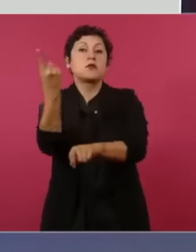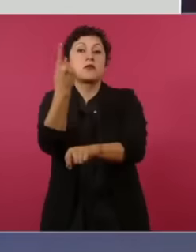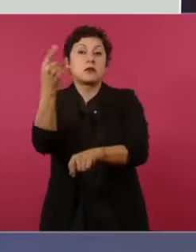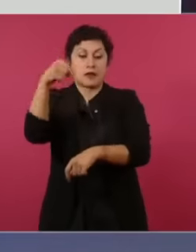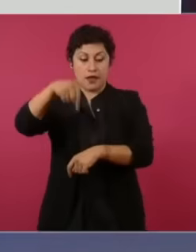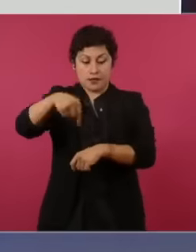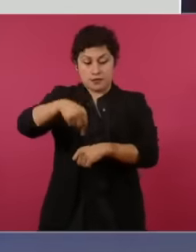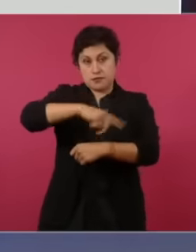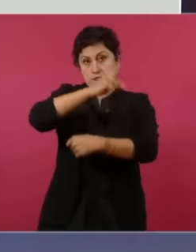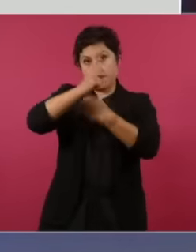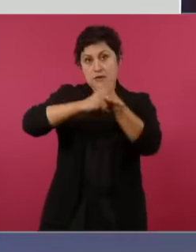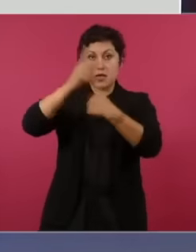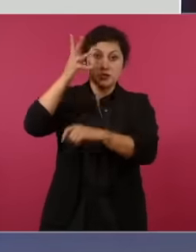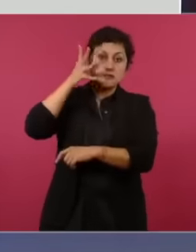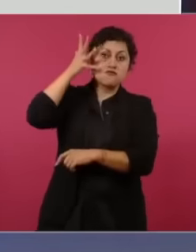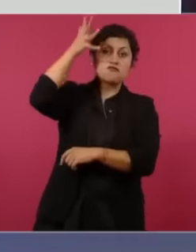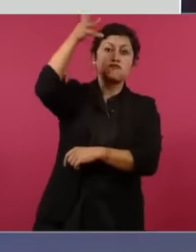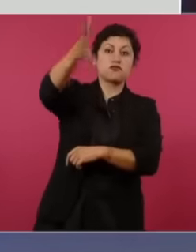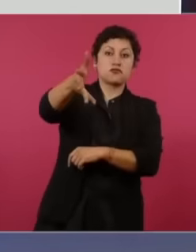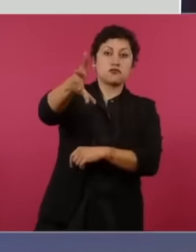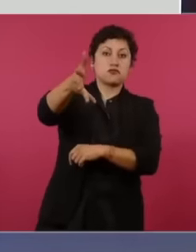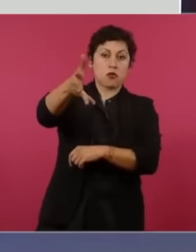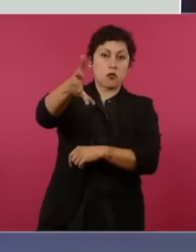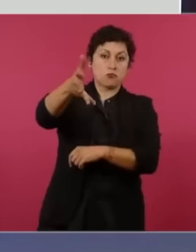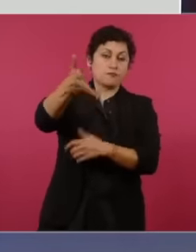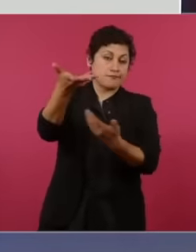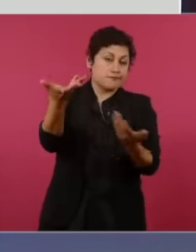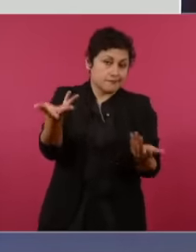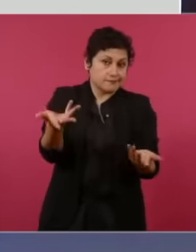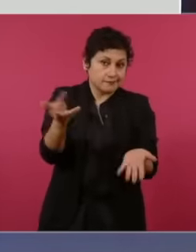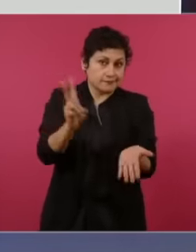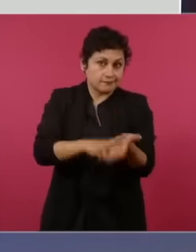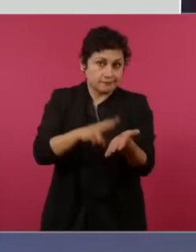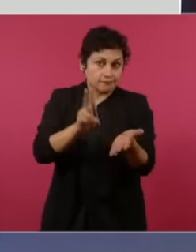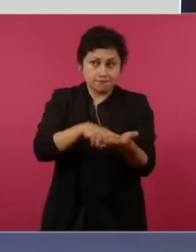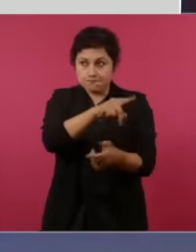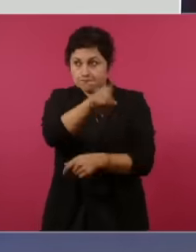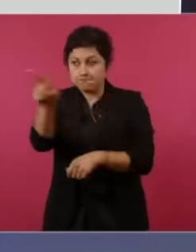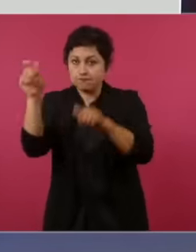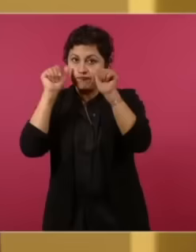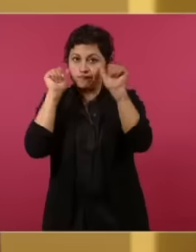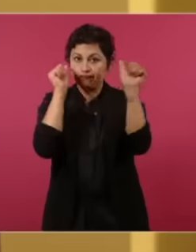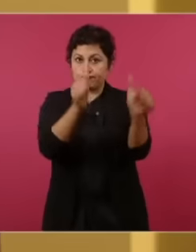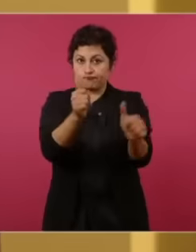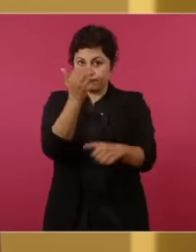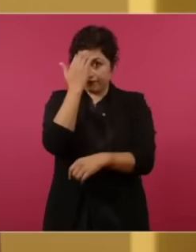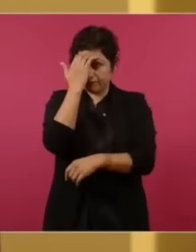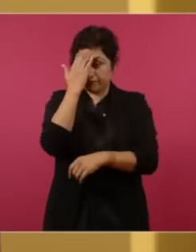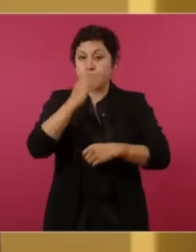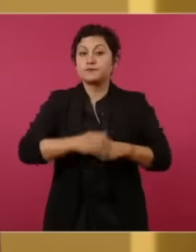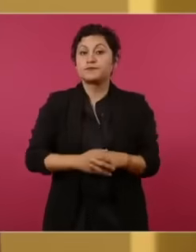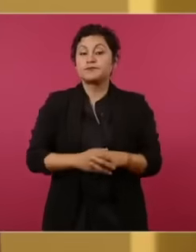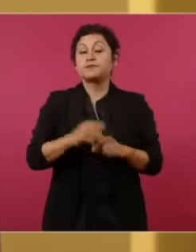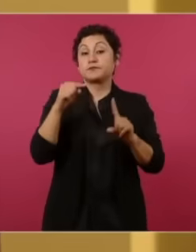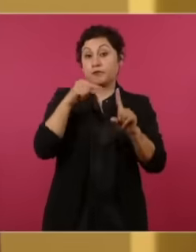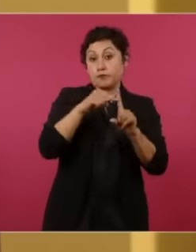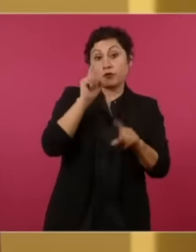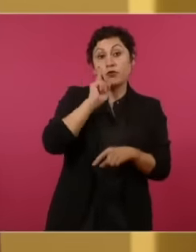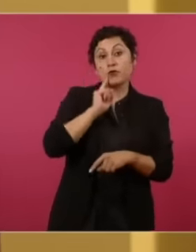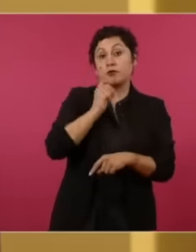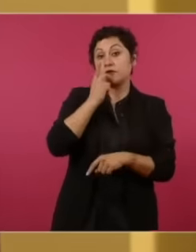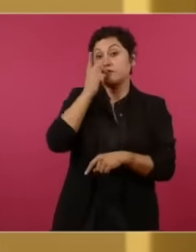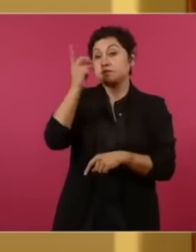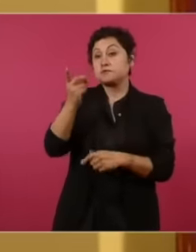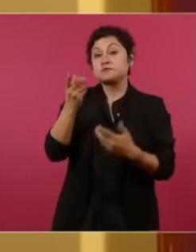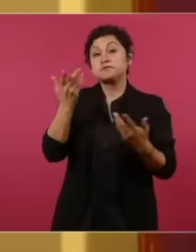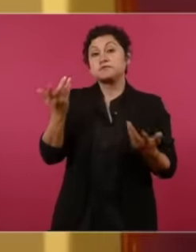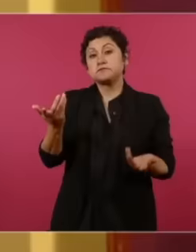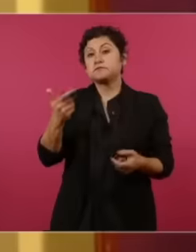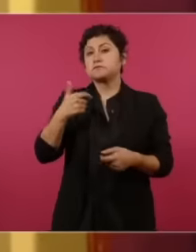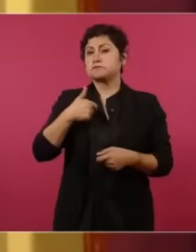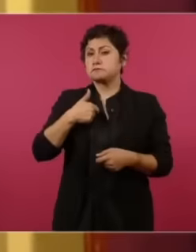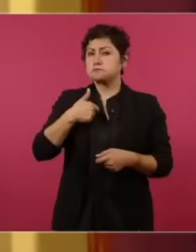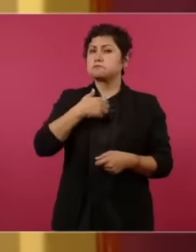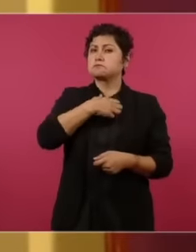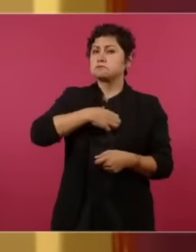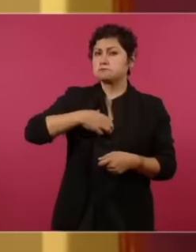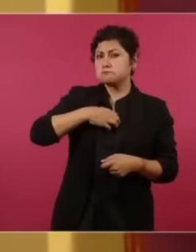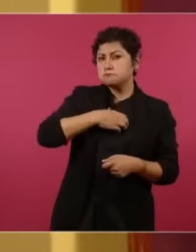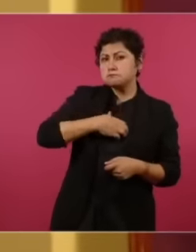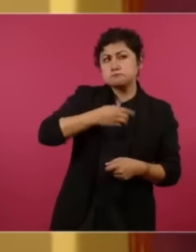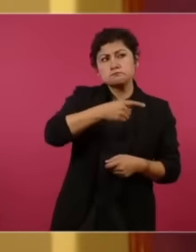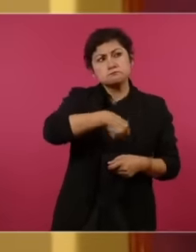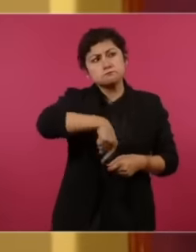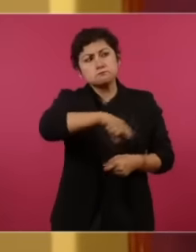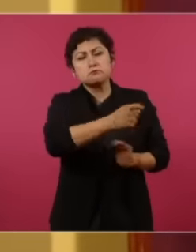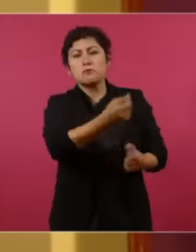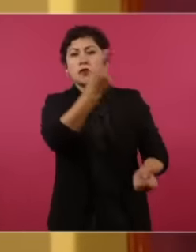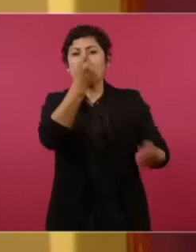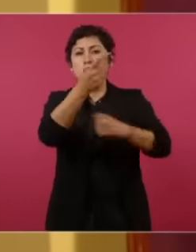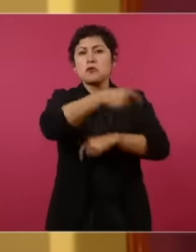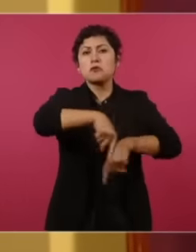nation The teacher says excitedly, meeting with some actors to see about the